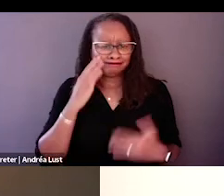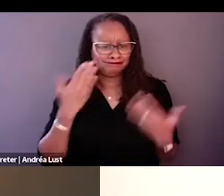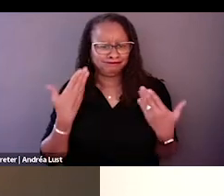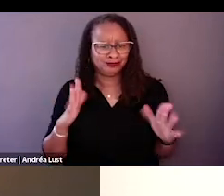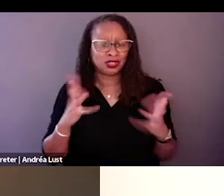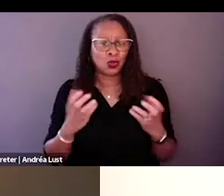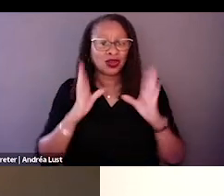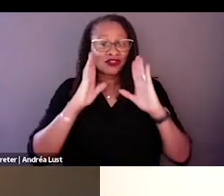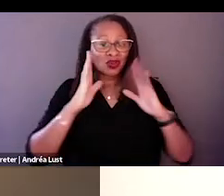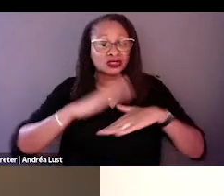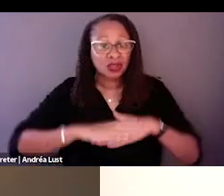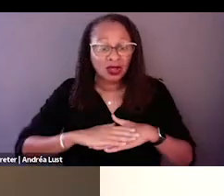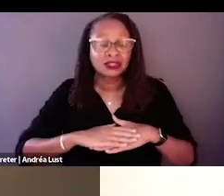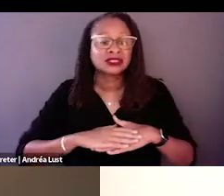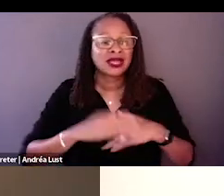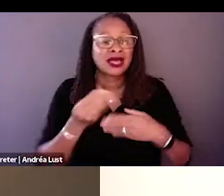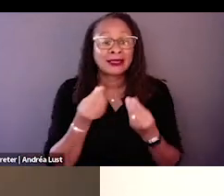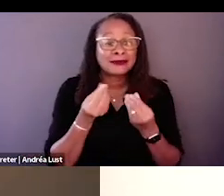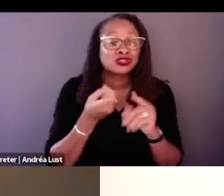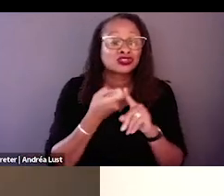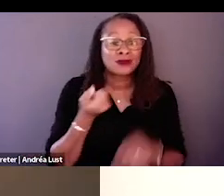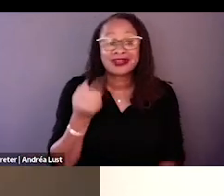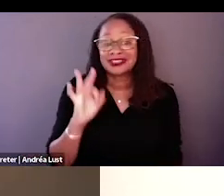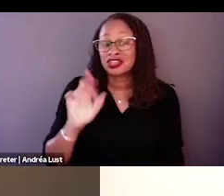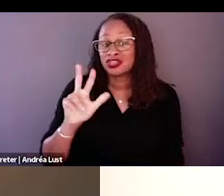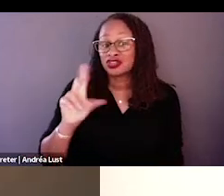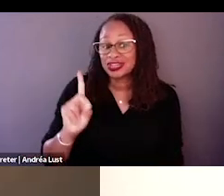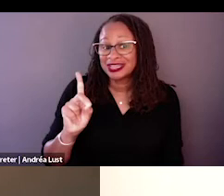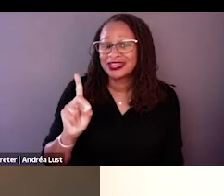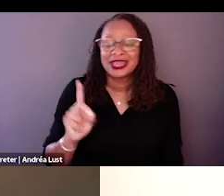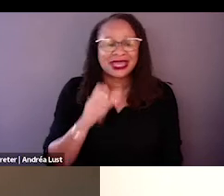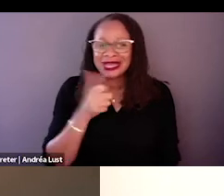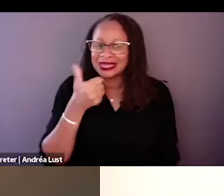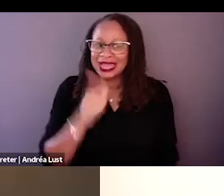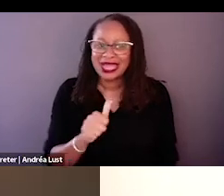Can you tell us how Maurice Chandler did survive, very quickly?